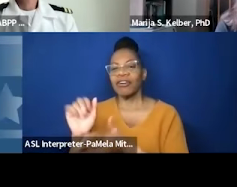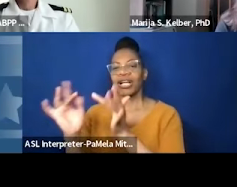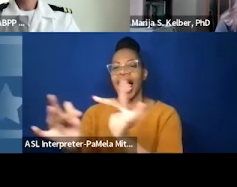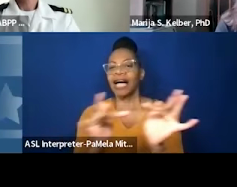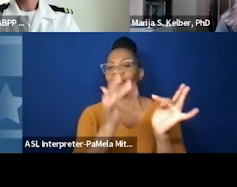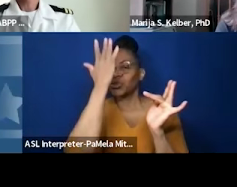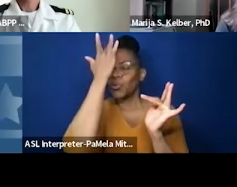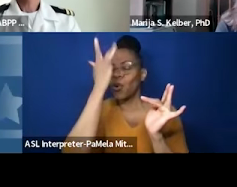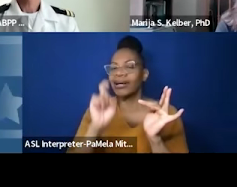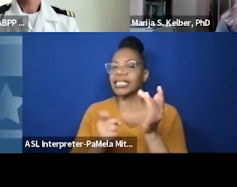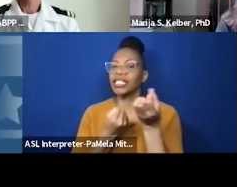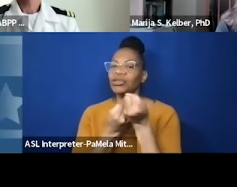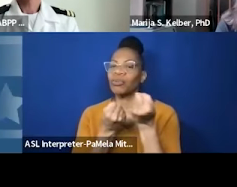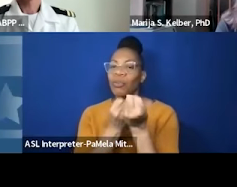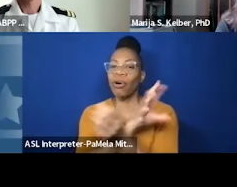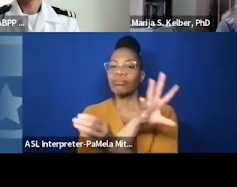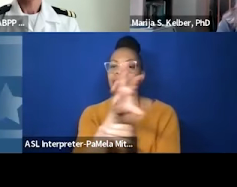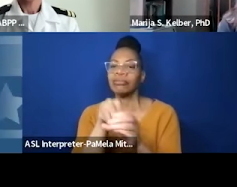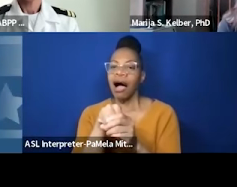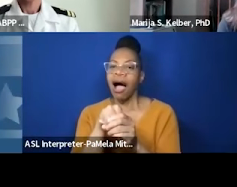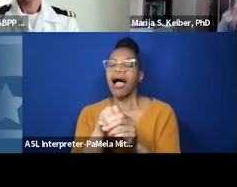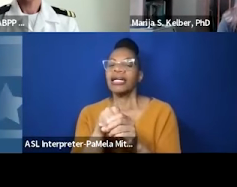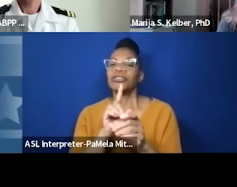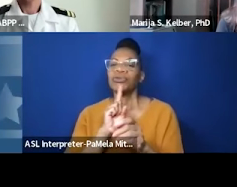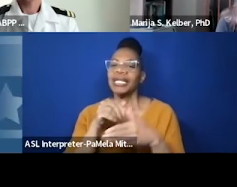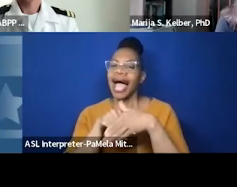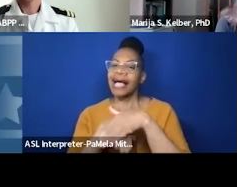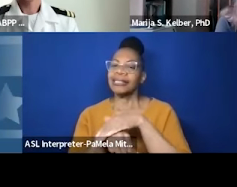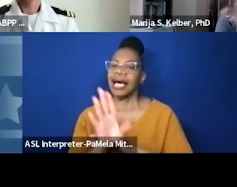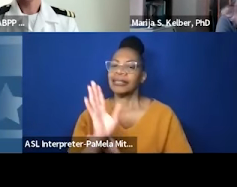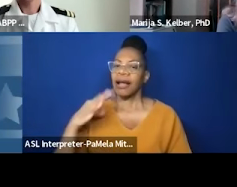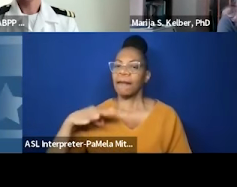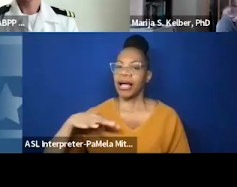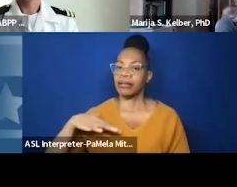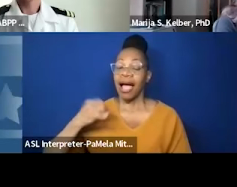engaging in accessing their benefits. And then finally, education benefits.